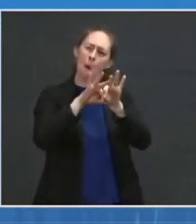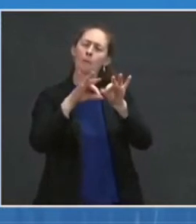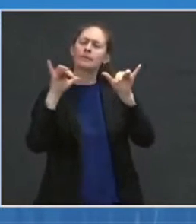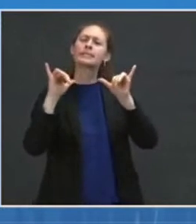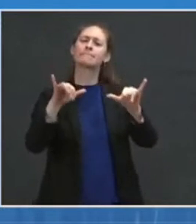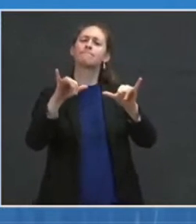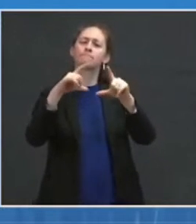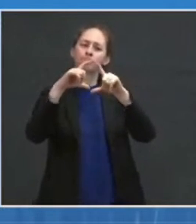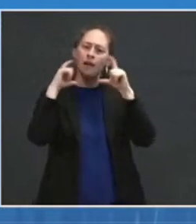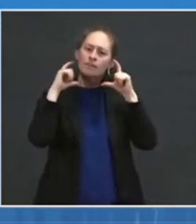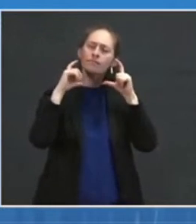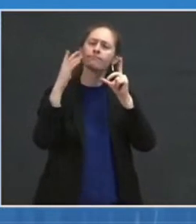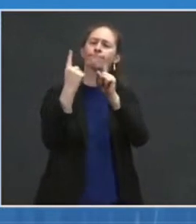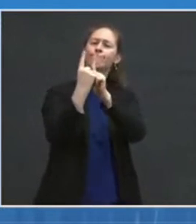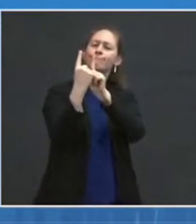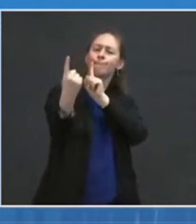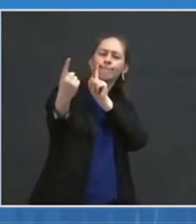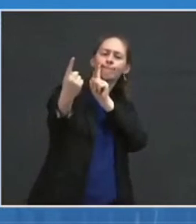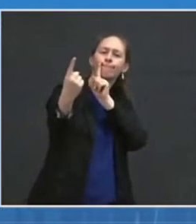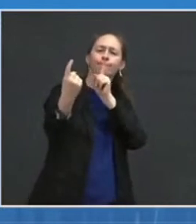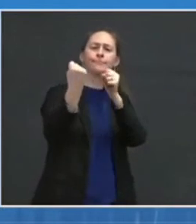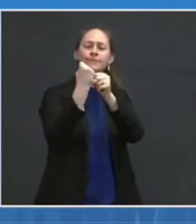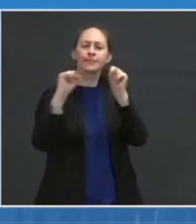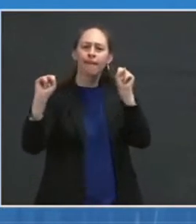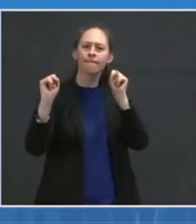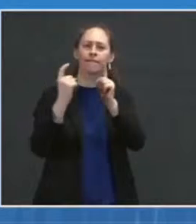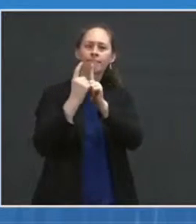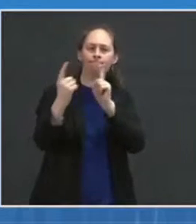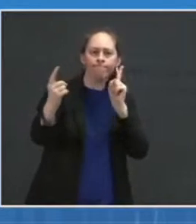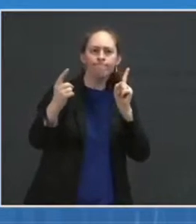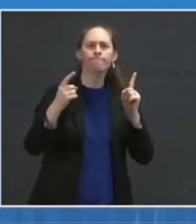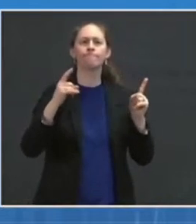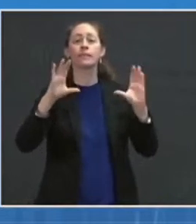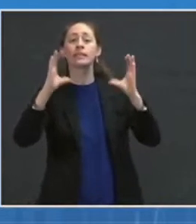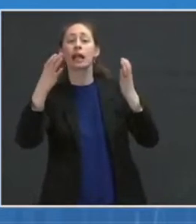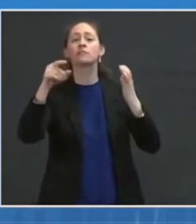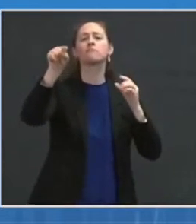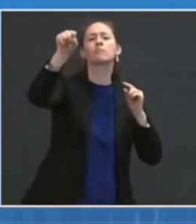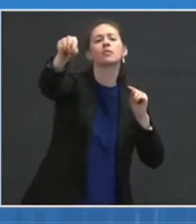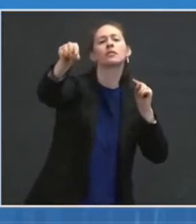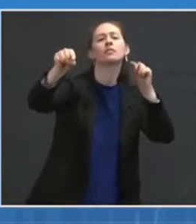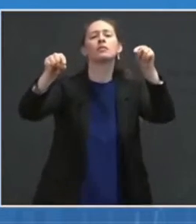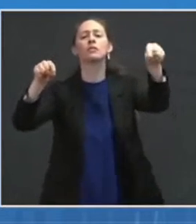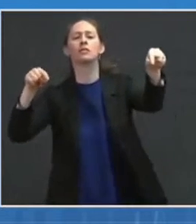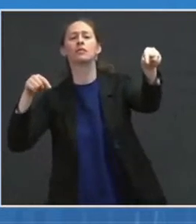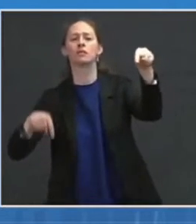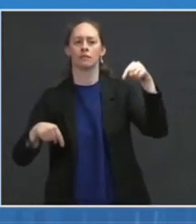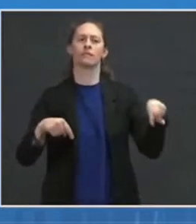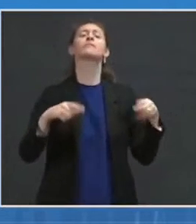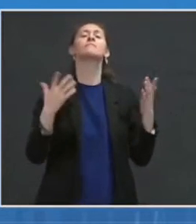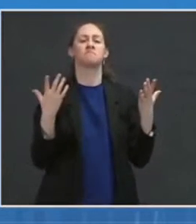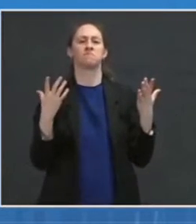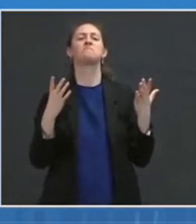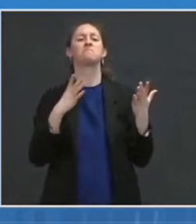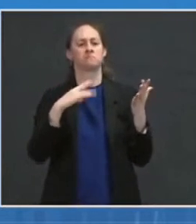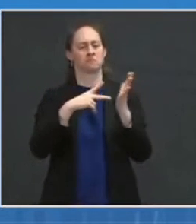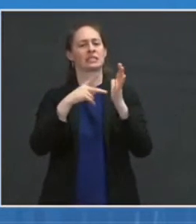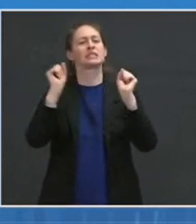WE SAY WITH UNIVERSAL MASKING AND PHYSICAL DISTANCING, THERE ARE OPPORTUNITIES FOR IN PERSON